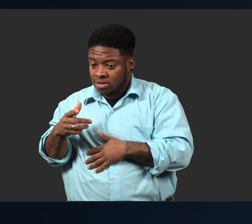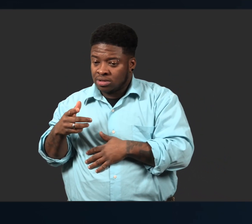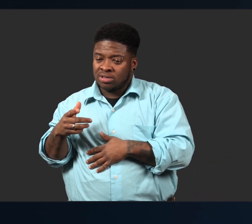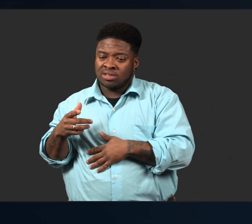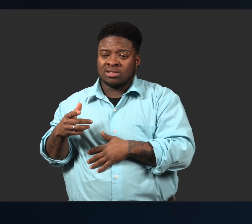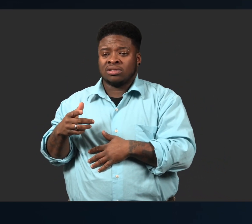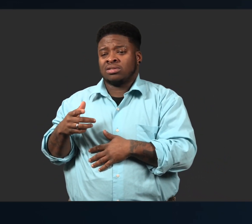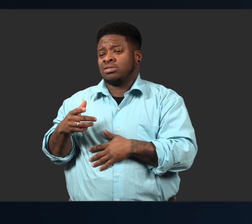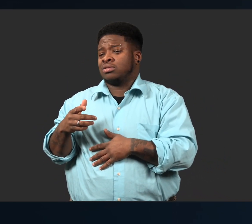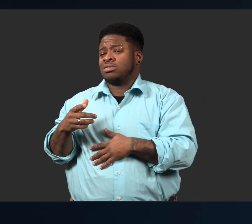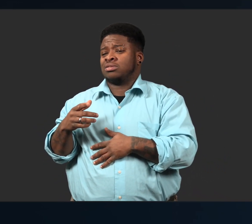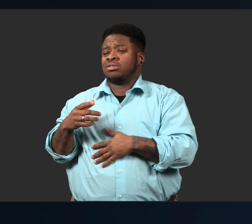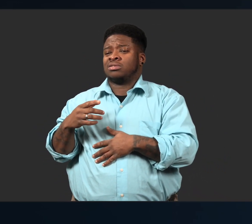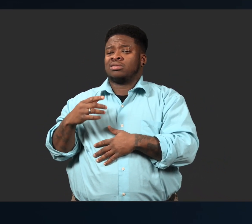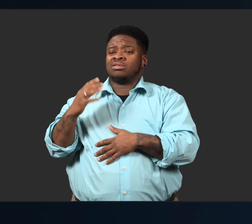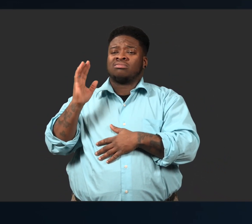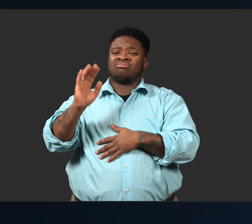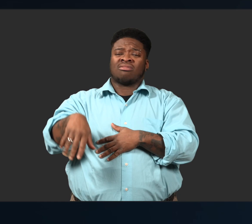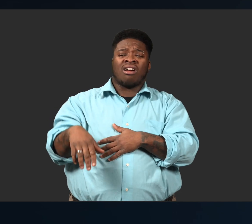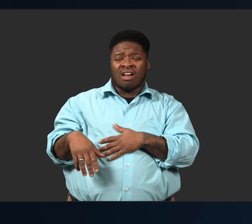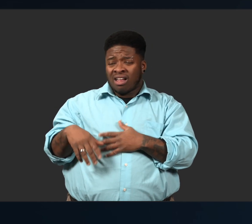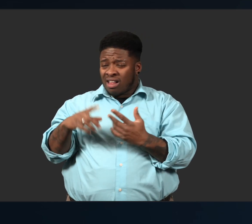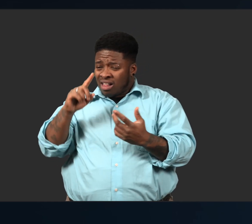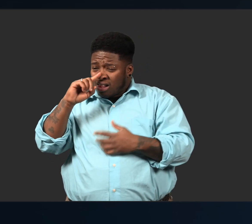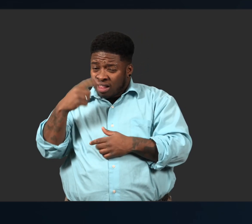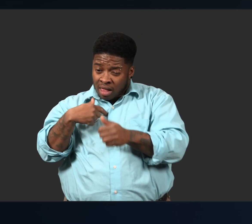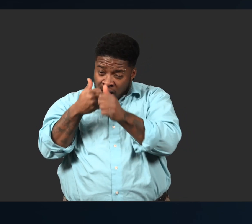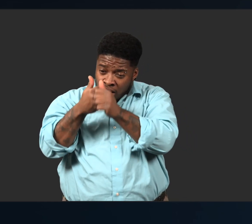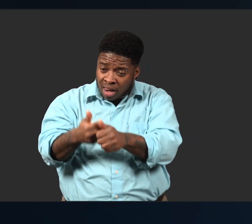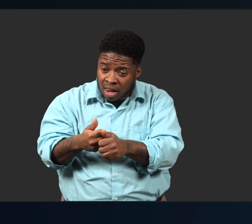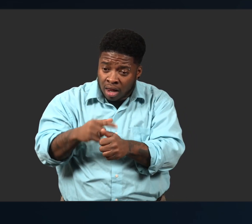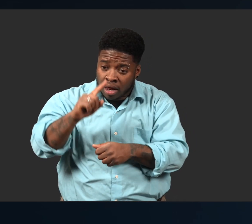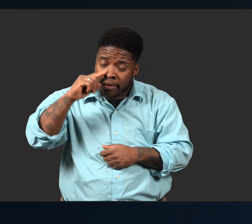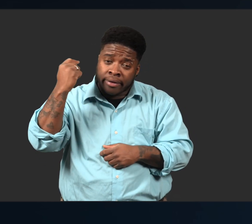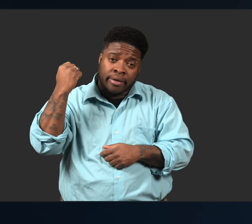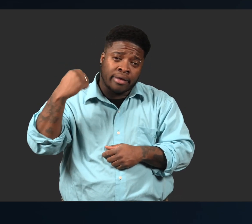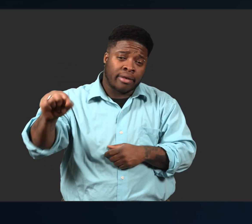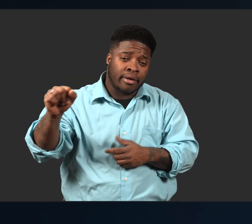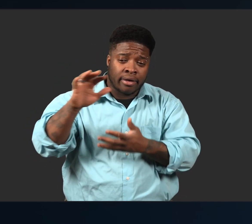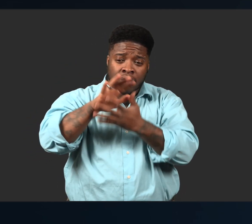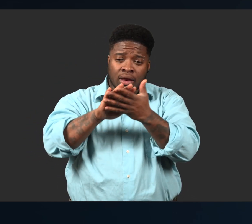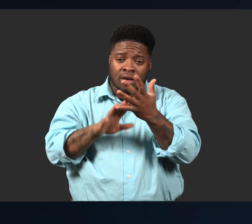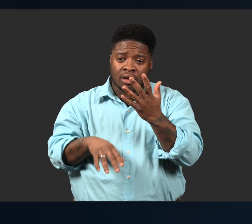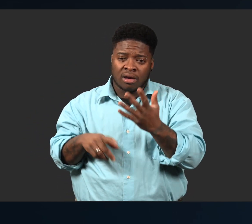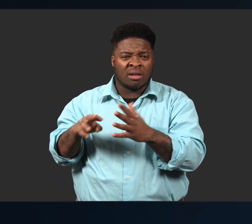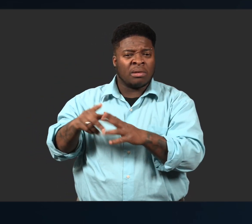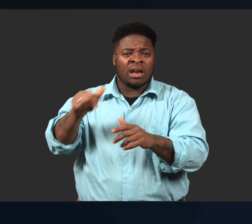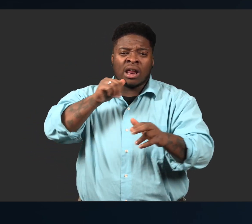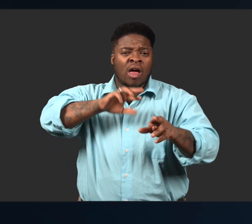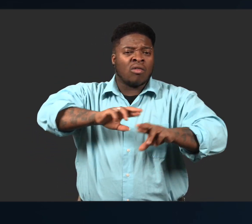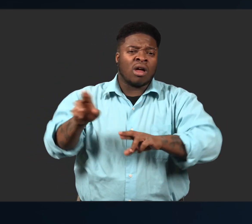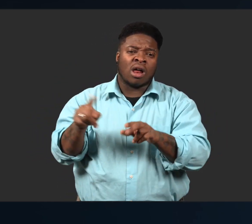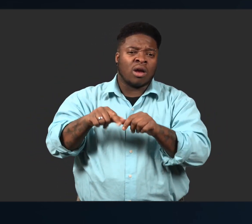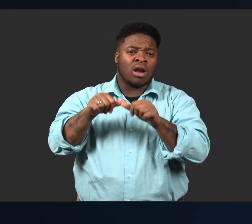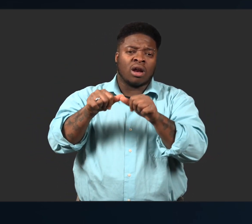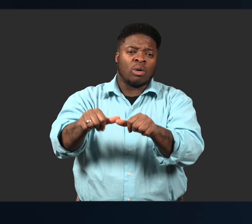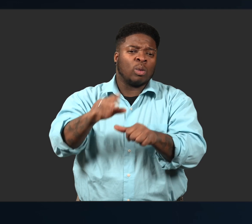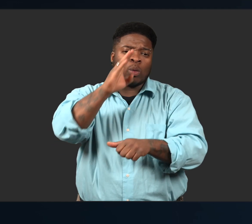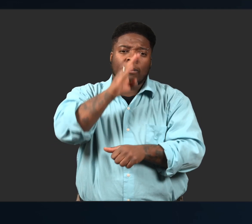rebels at the thought of continuing with the 12 steps, and isn't ready to continue on her sobriety journey.